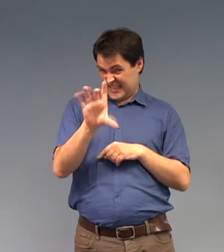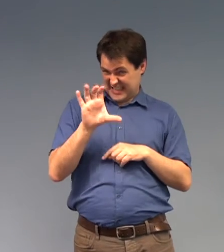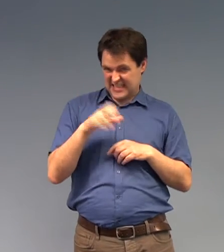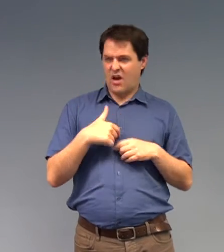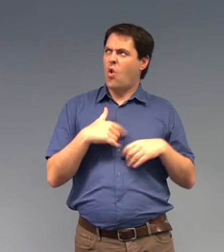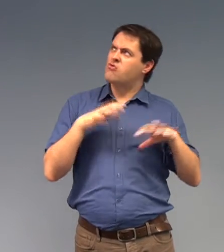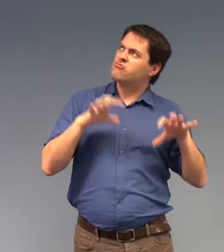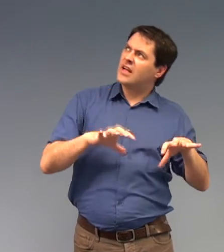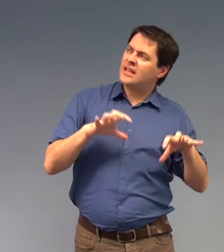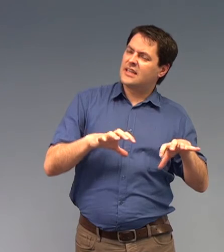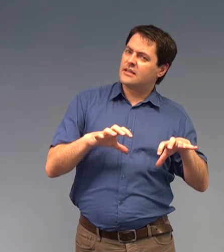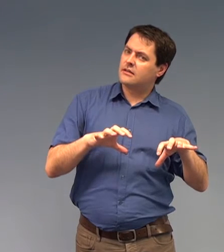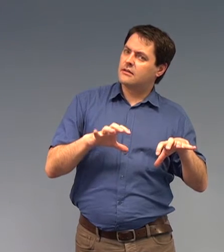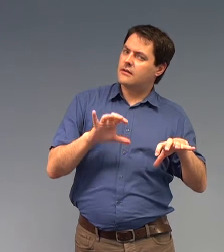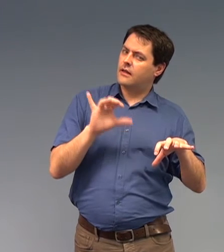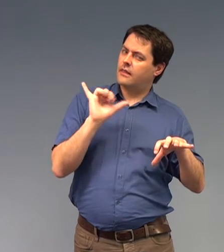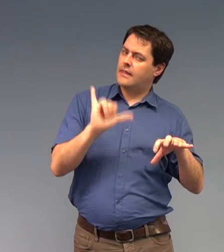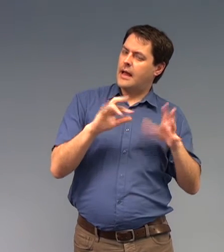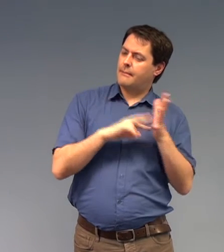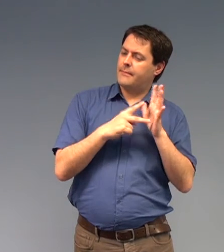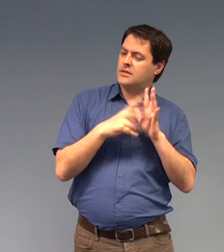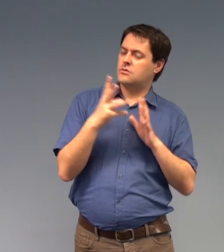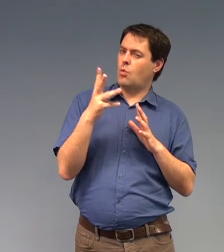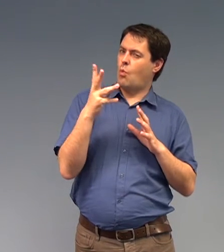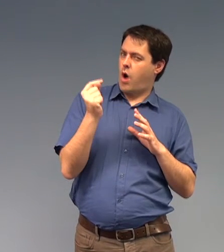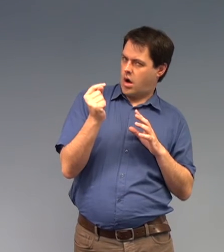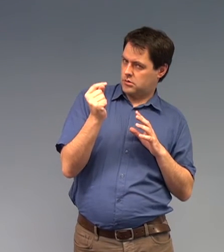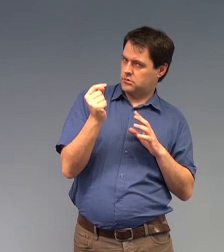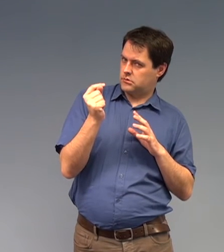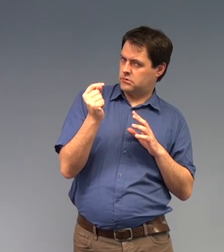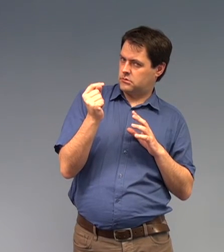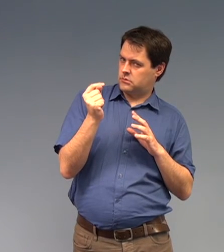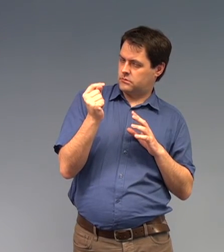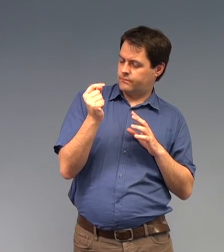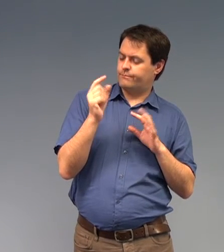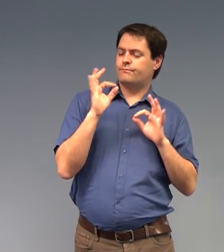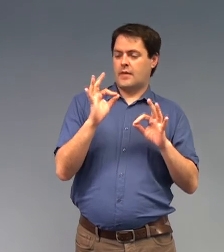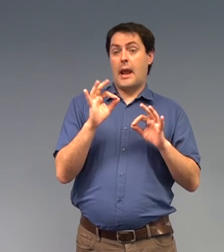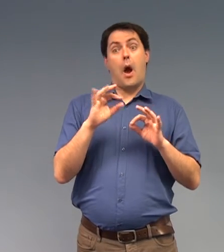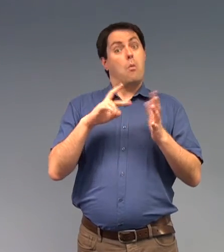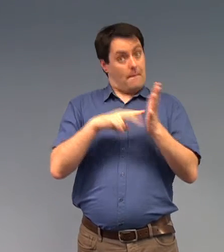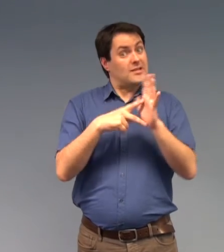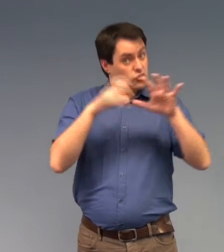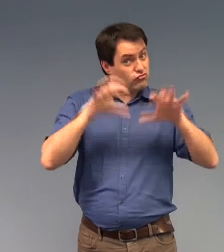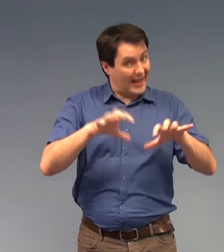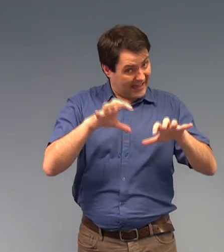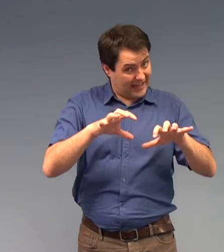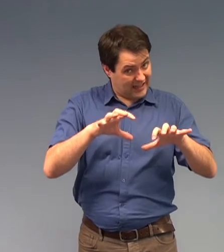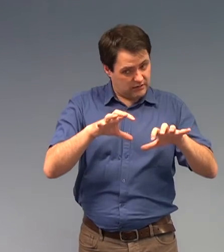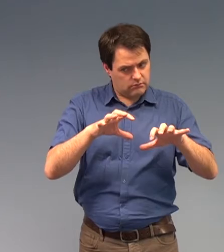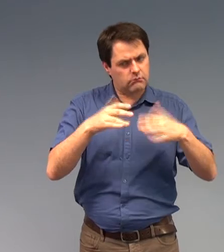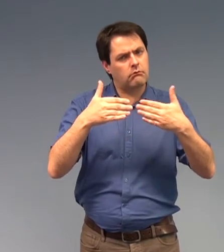If I was standing outside here in DC, and I say, "It's raining."